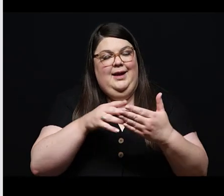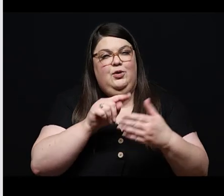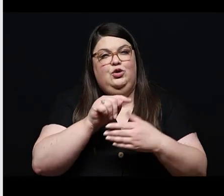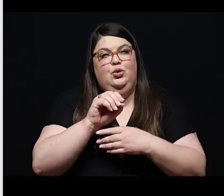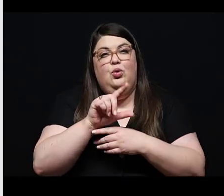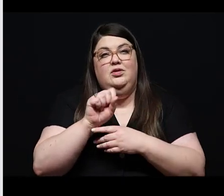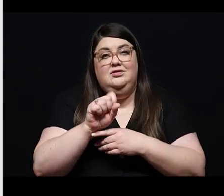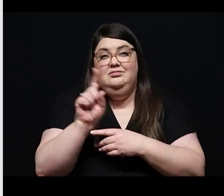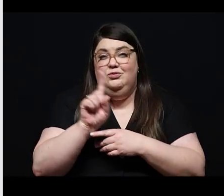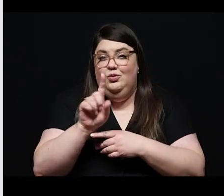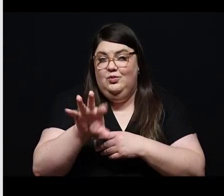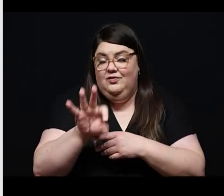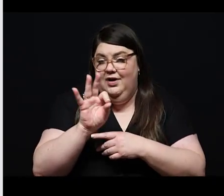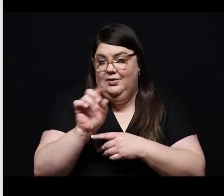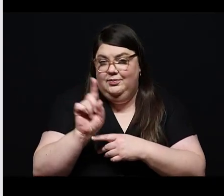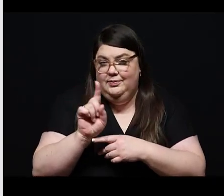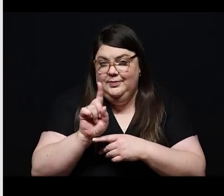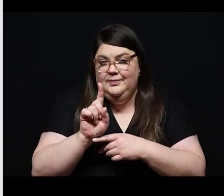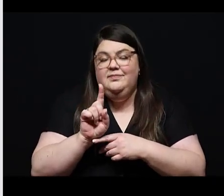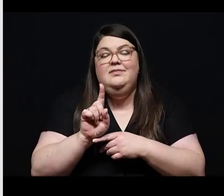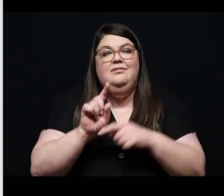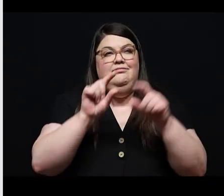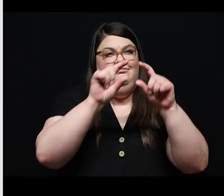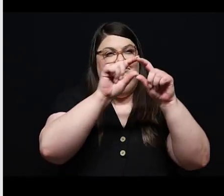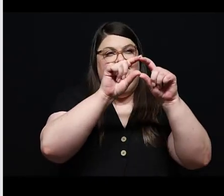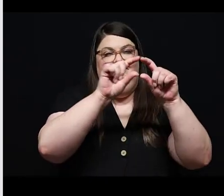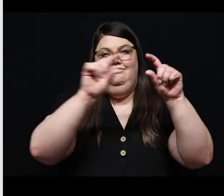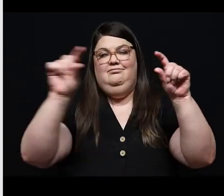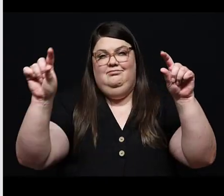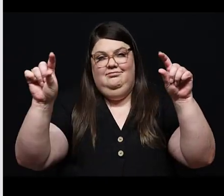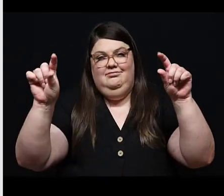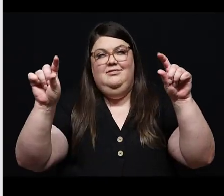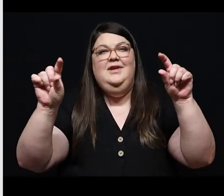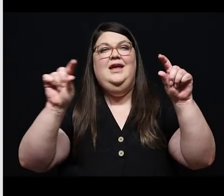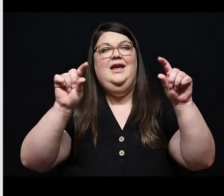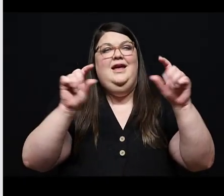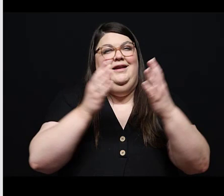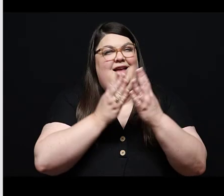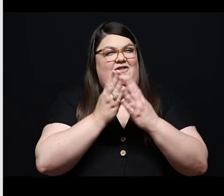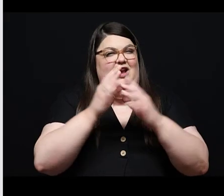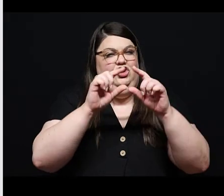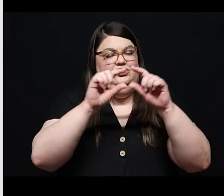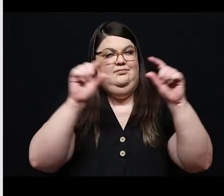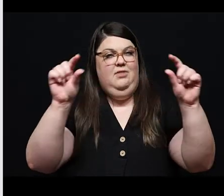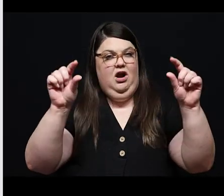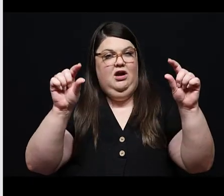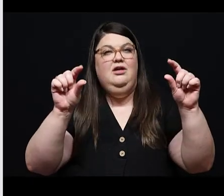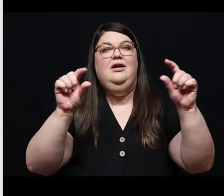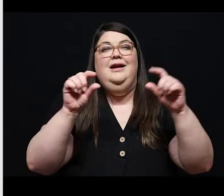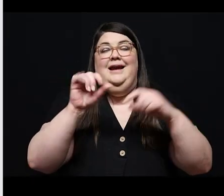table tool. This table tool is located in the navigation bar, within the insert tab.